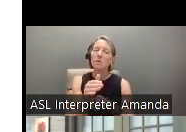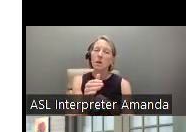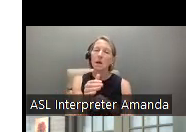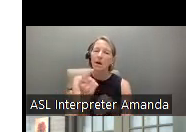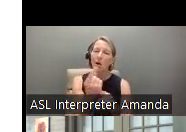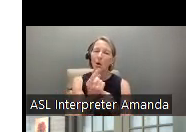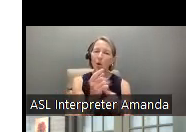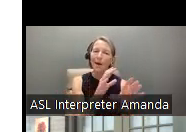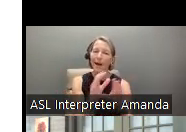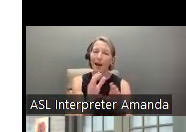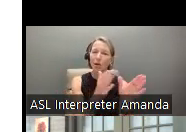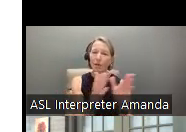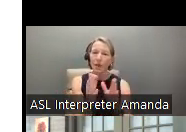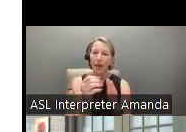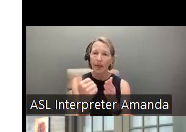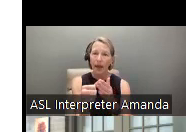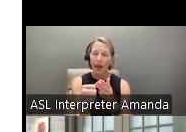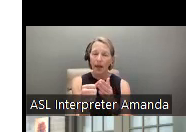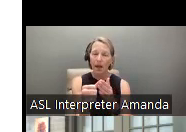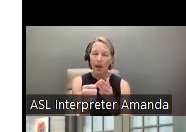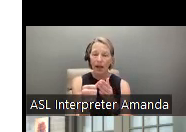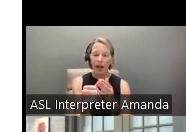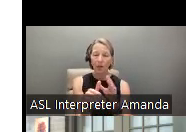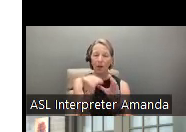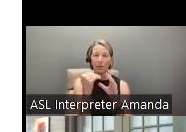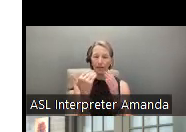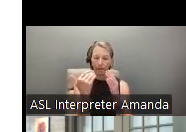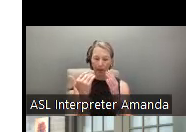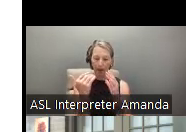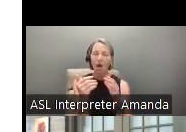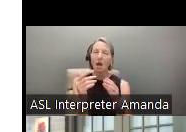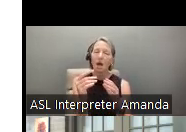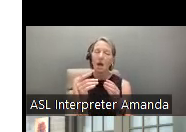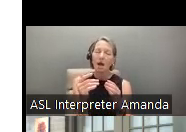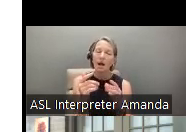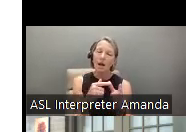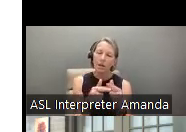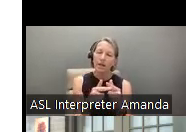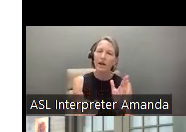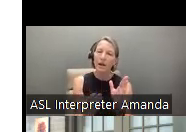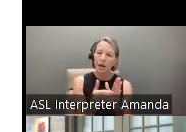action plan letters and we receive them back from you uh they're again they're reviewed by Social